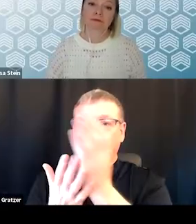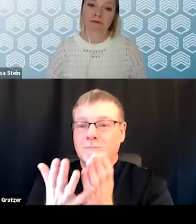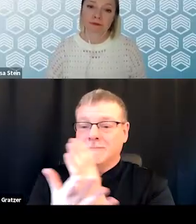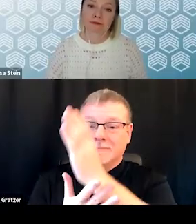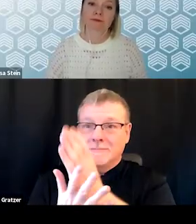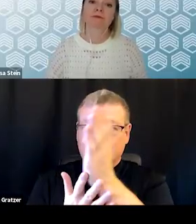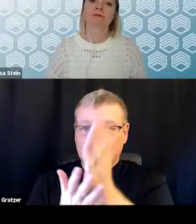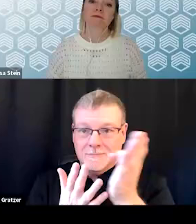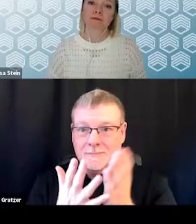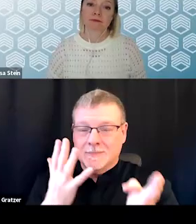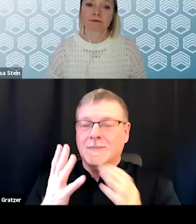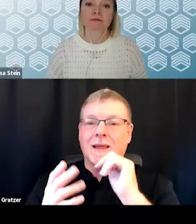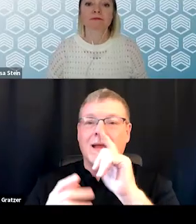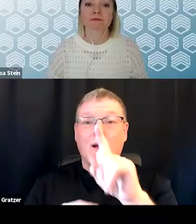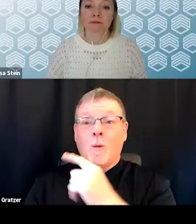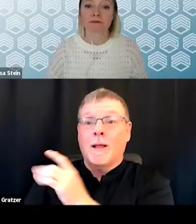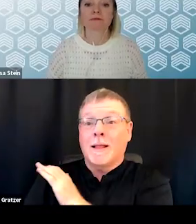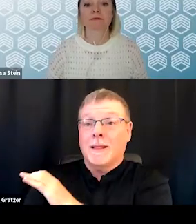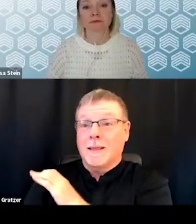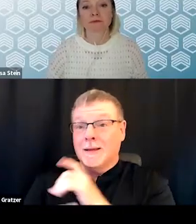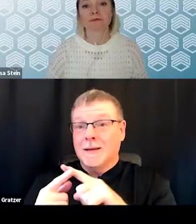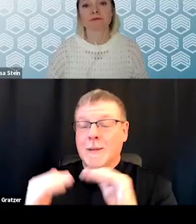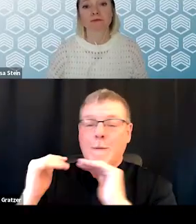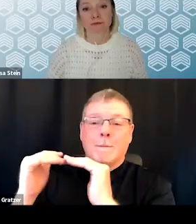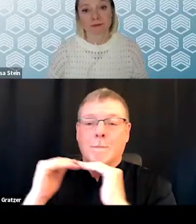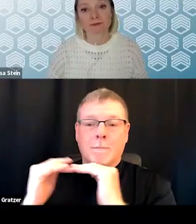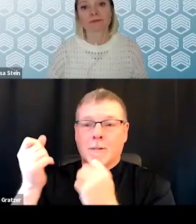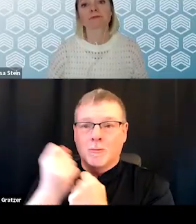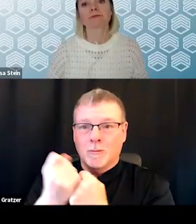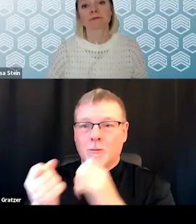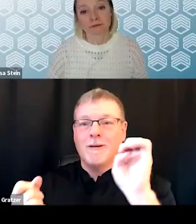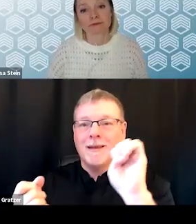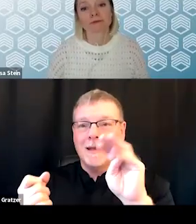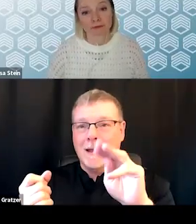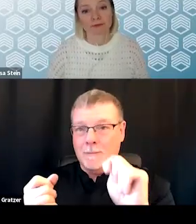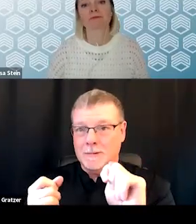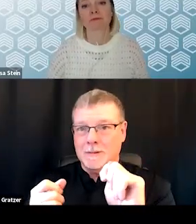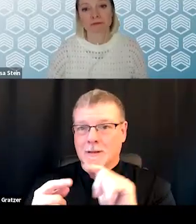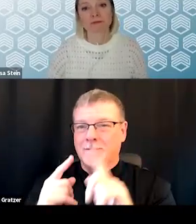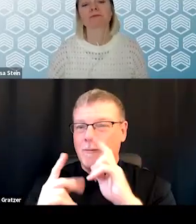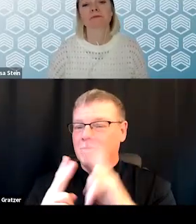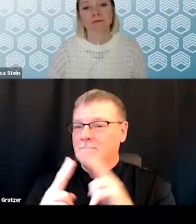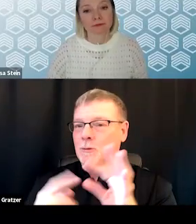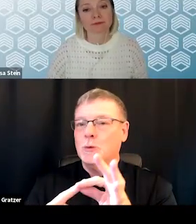we're hiring not only clinicians, but peer support specialists and EMTs for these very niche roles.